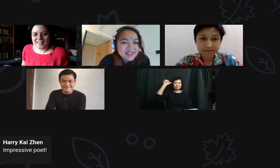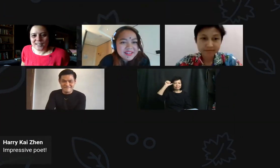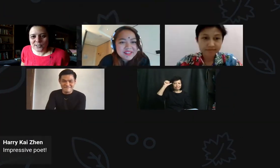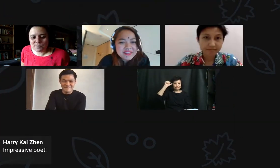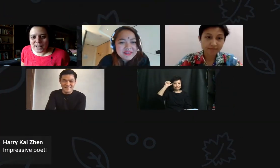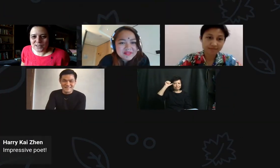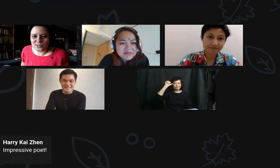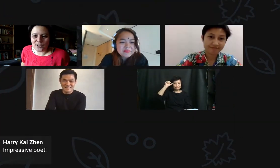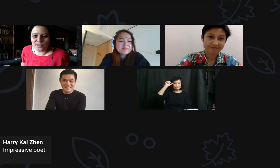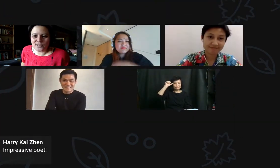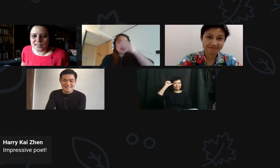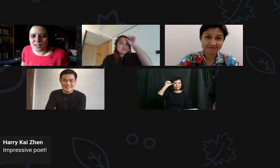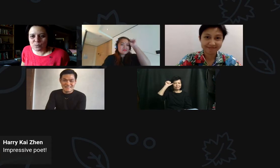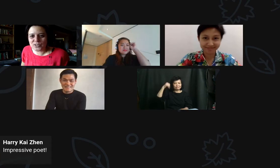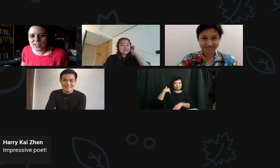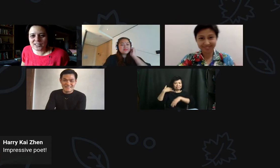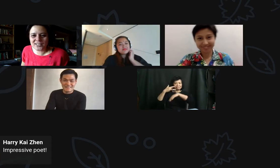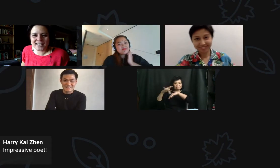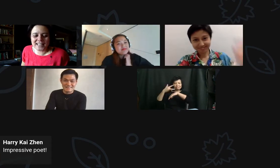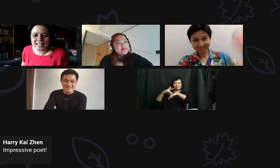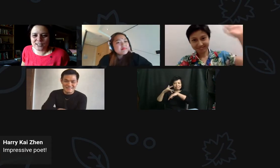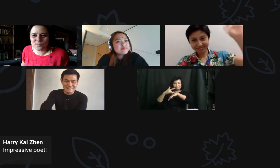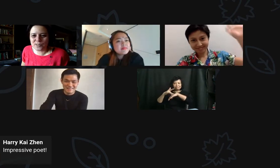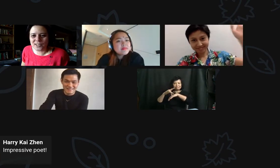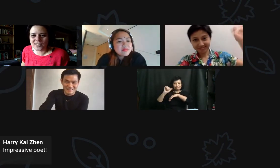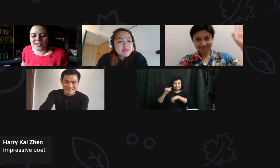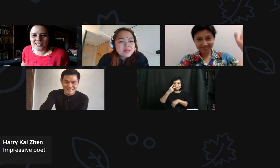Is there space for all of us? Can we still see the interpreter?